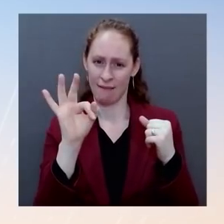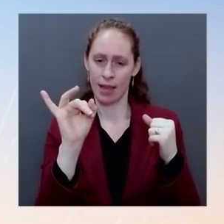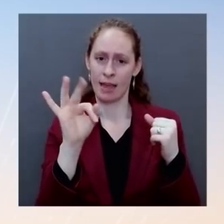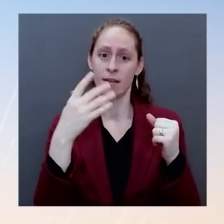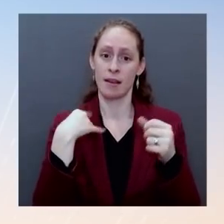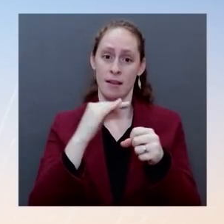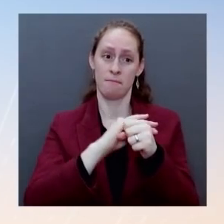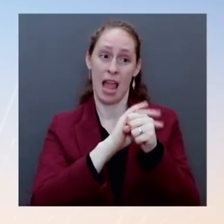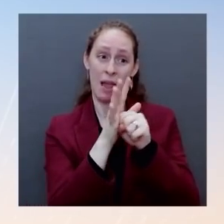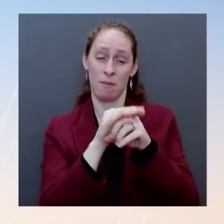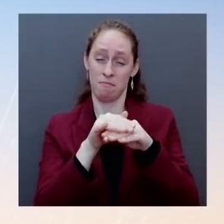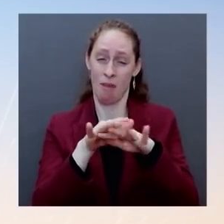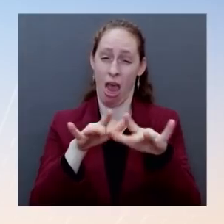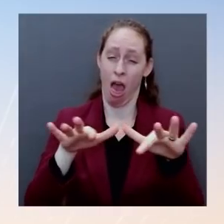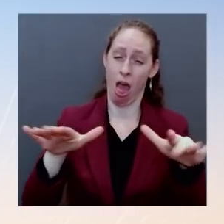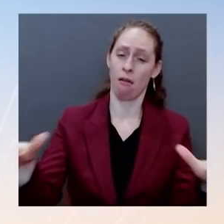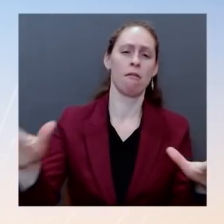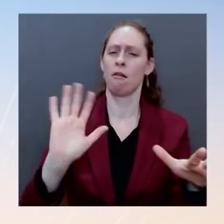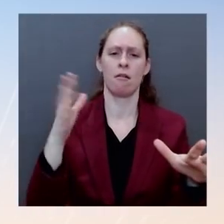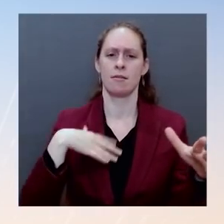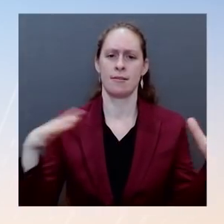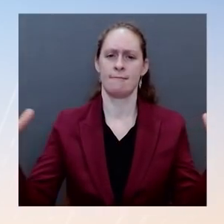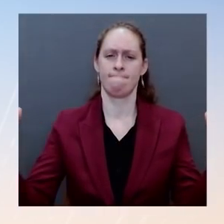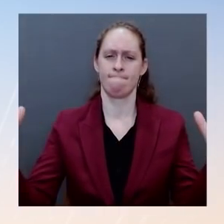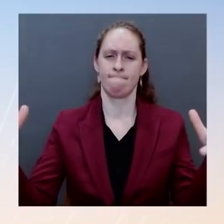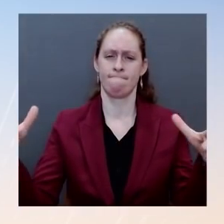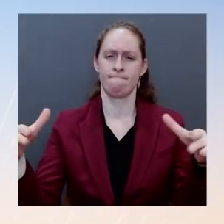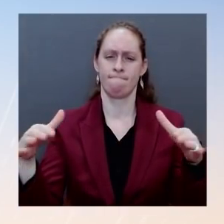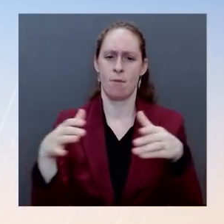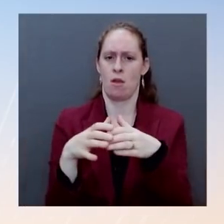but also on economic operations and supply chains and otherwise,